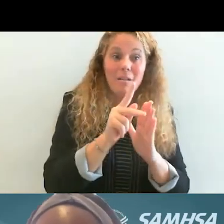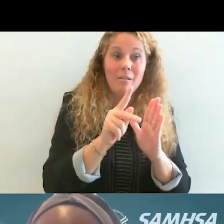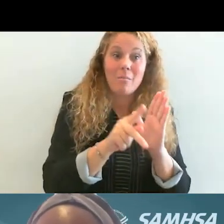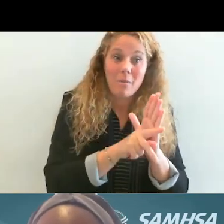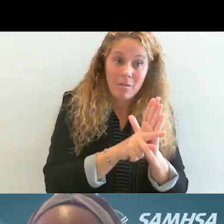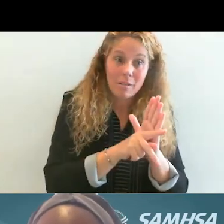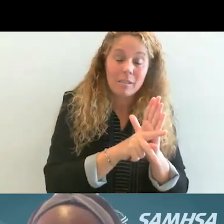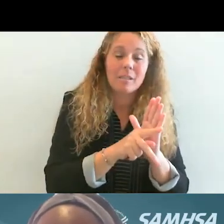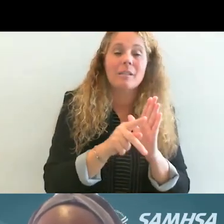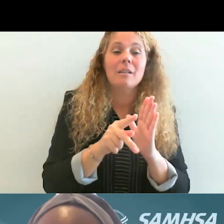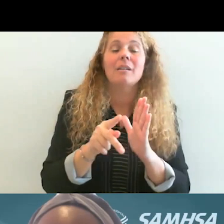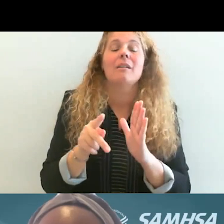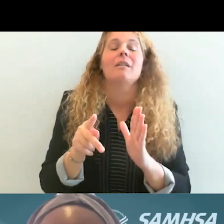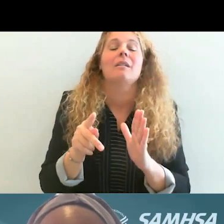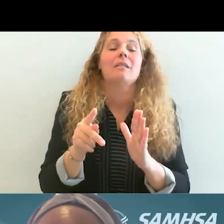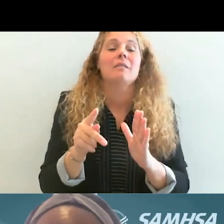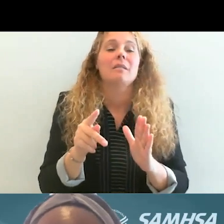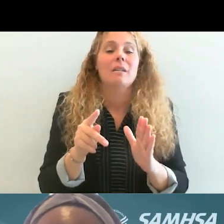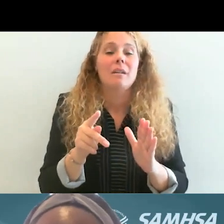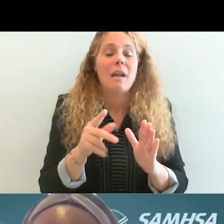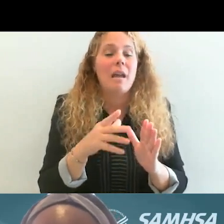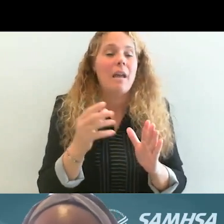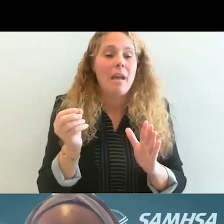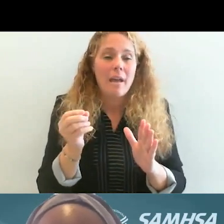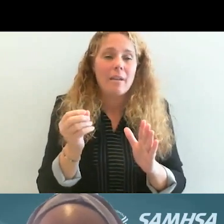ON RURAL COMMUNITIES -- KNOWING WHAT WAS SAID TODAY, THAT EACH